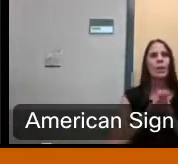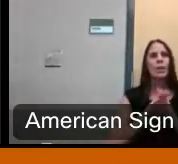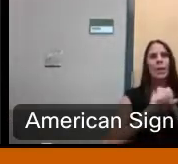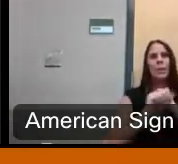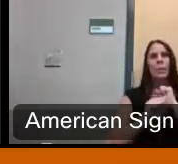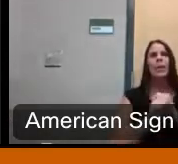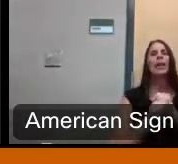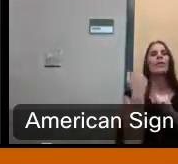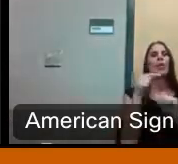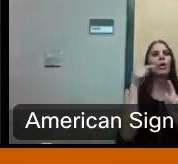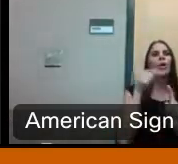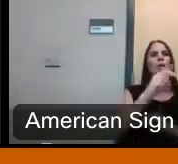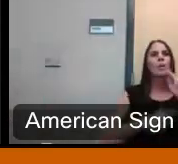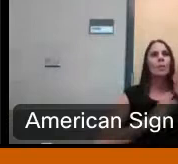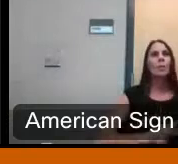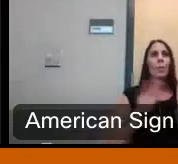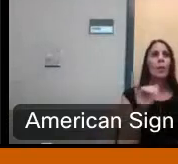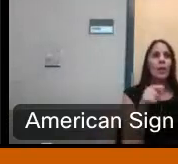representative. It's sort of a tool to think about messages that might work.